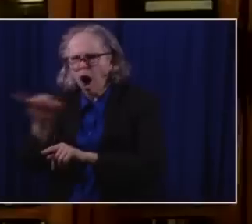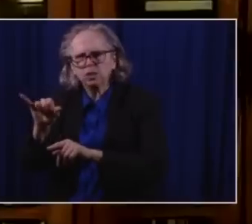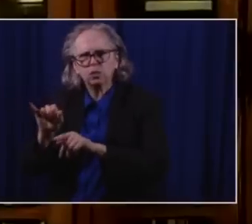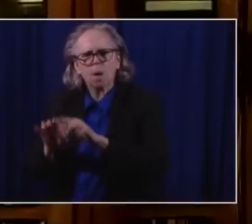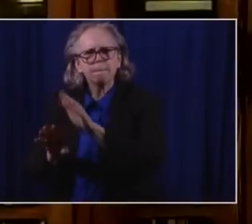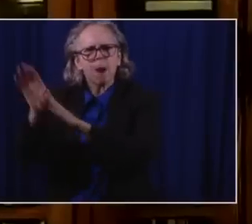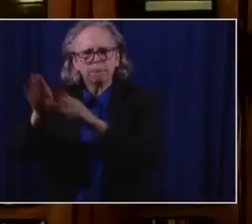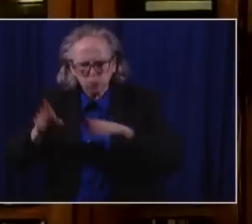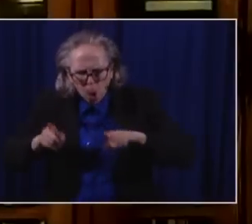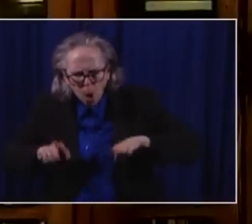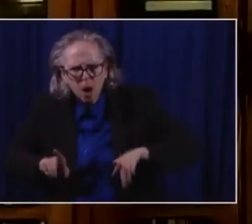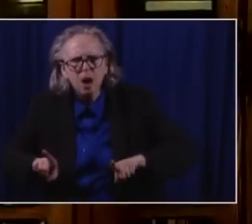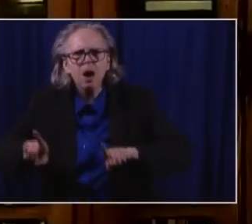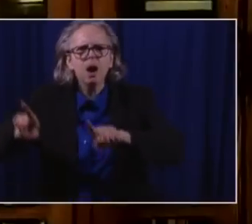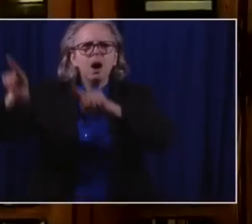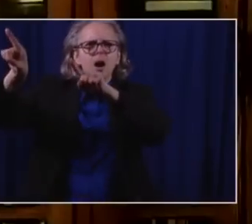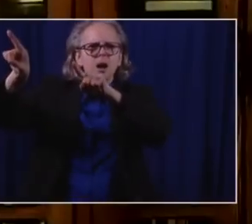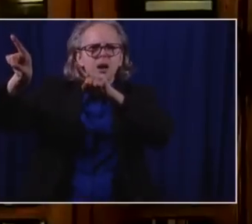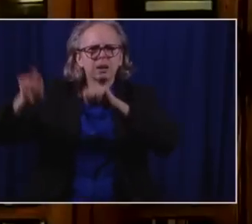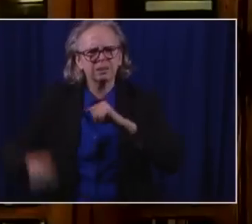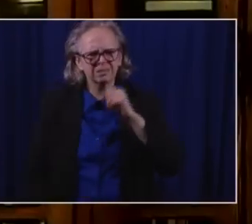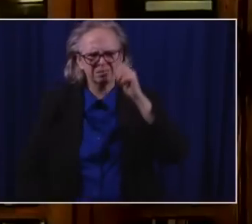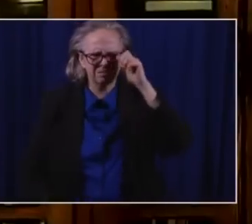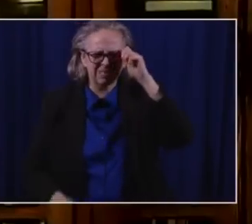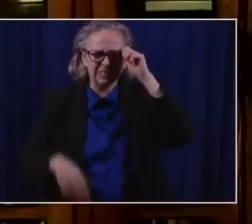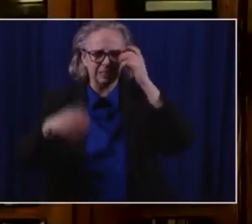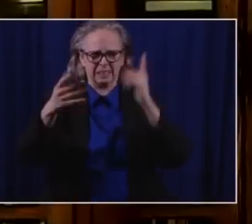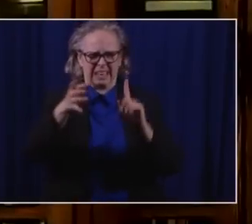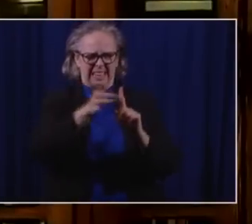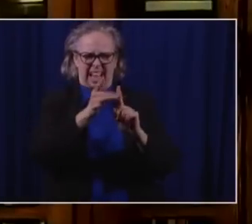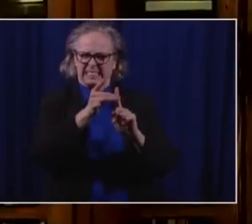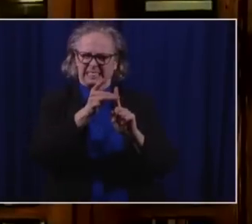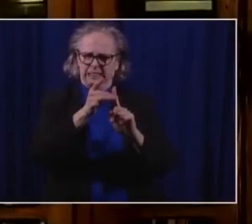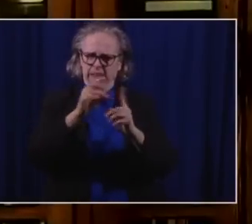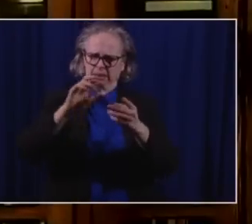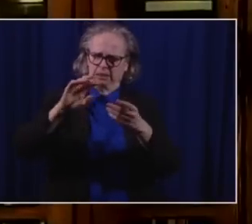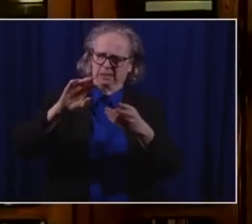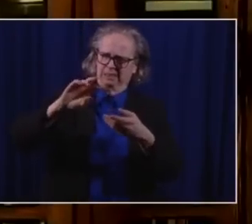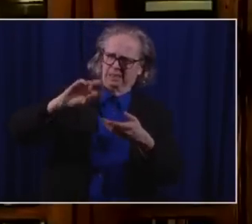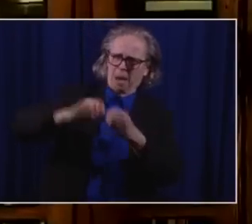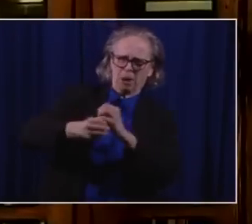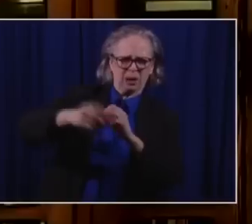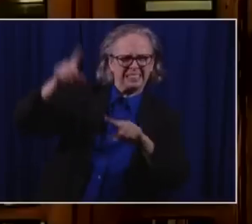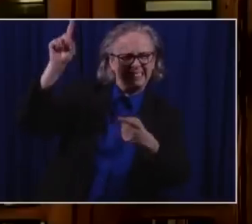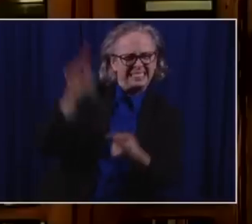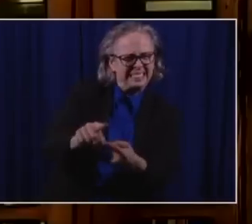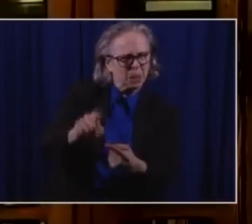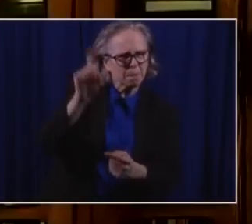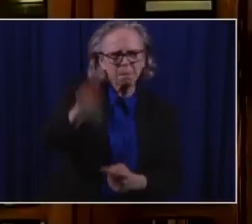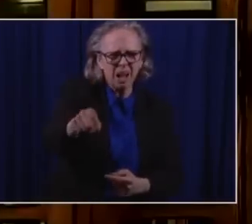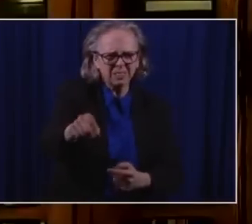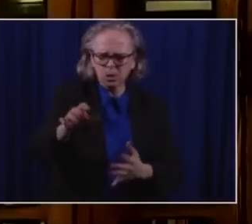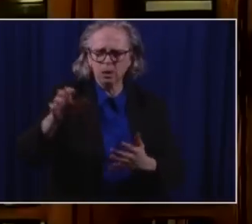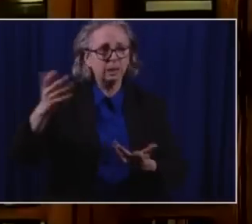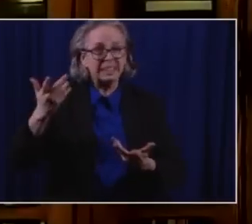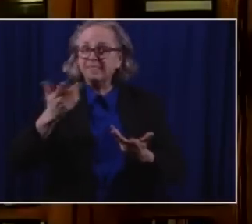the couple of days. I think what we've seen over the 4 to 6 weeks is as cases go like this hospitalizations track right